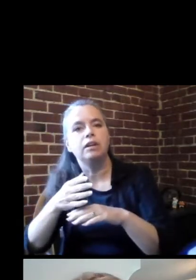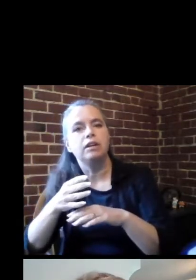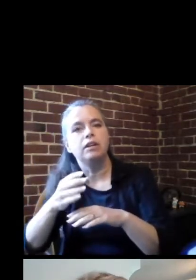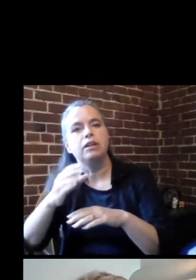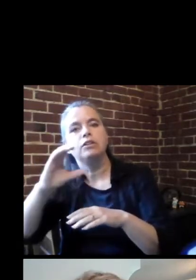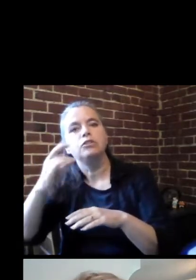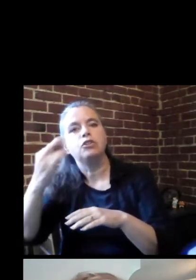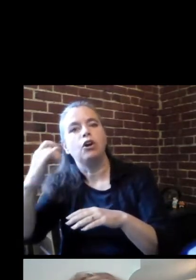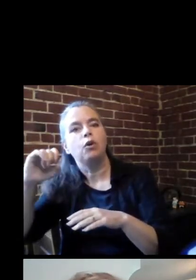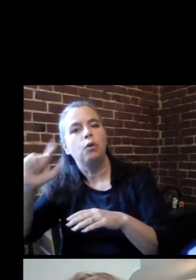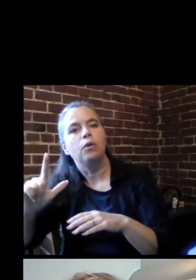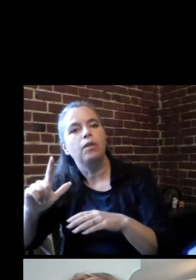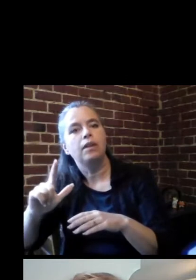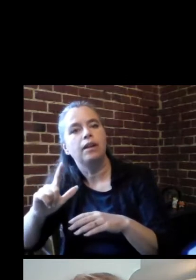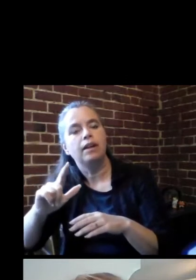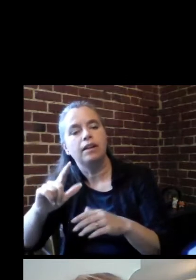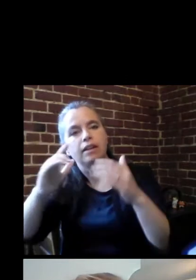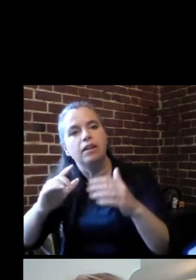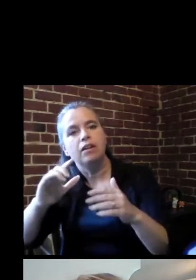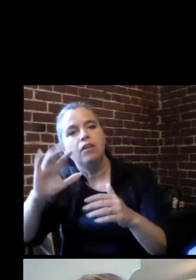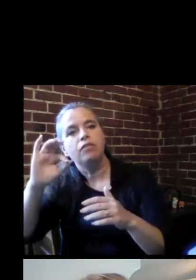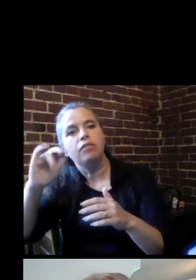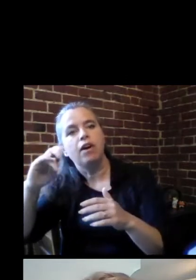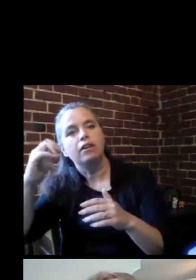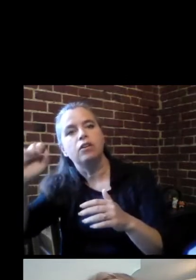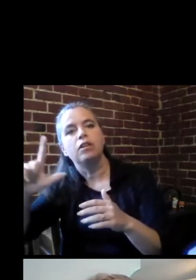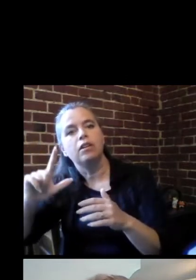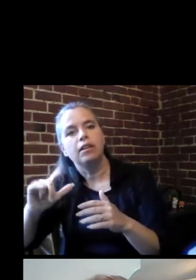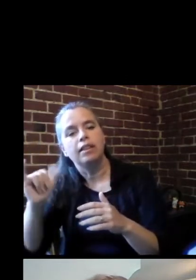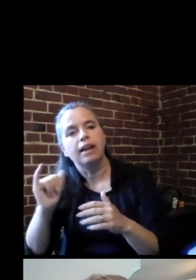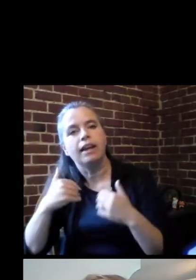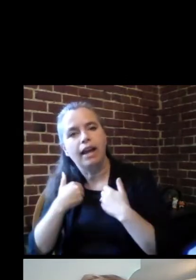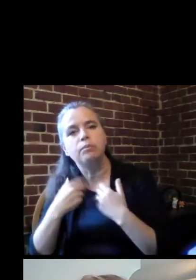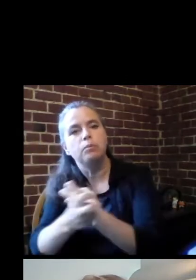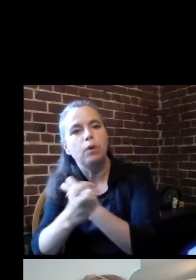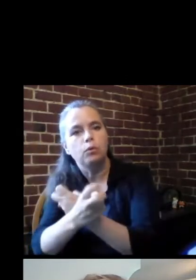And faunal remains, that's animal bones. So that gives us a hint of what people are eating.